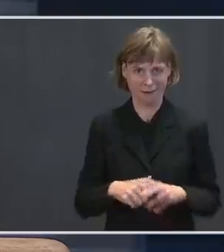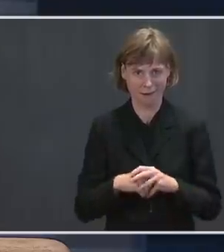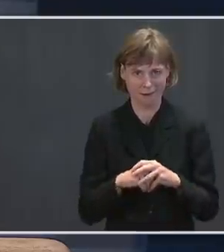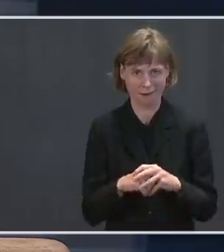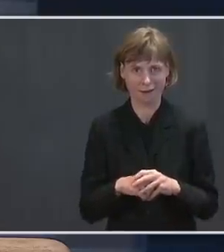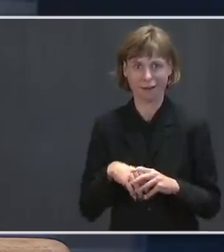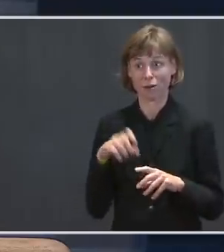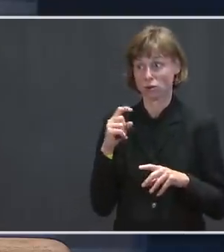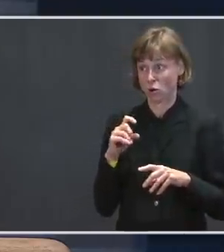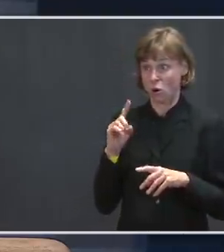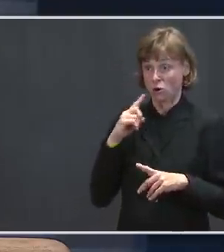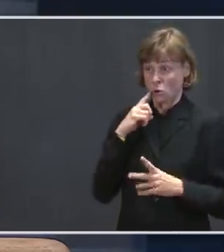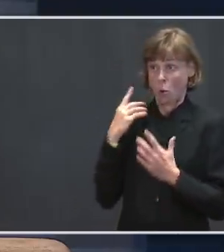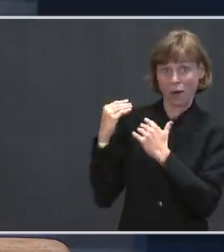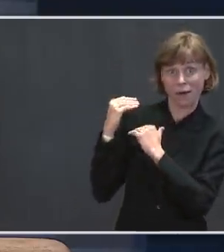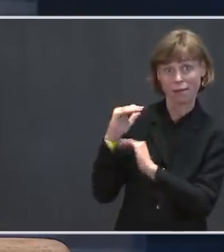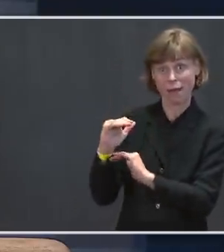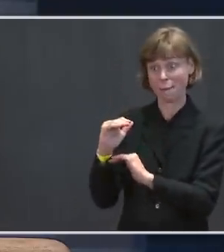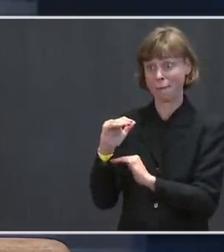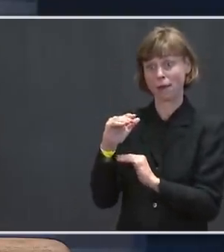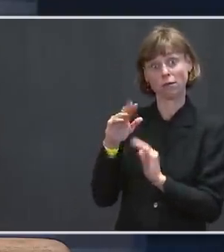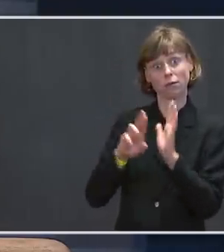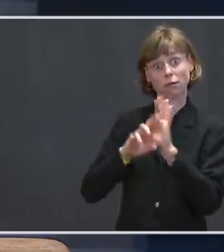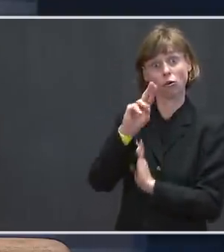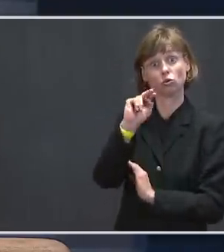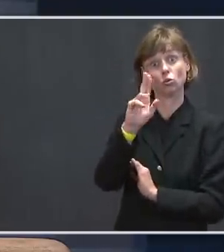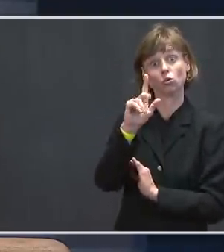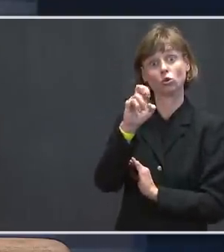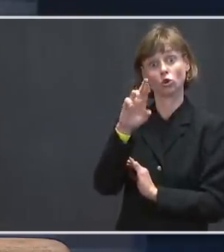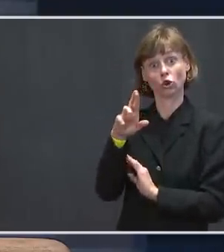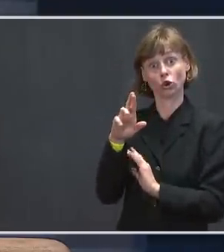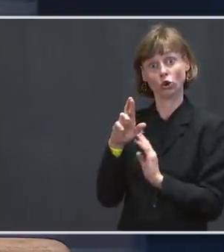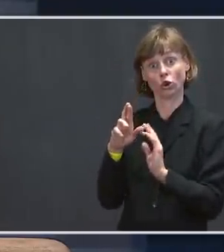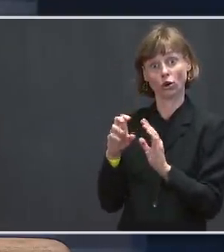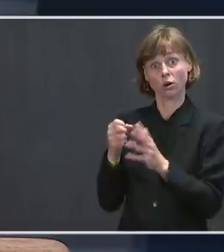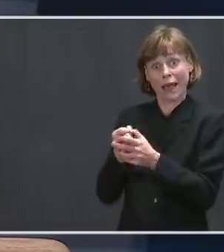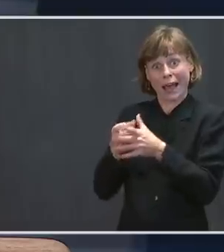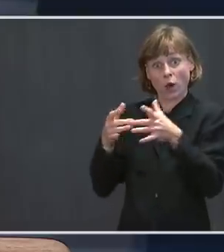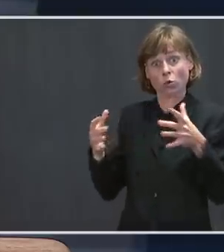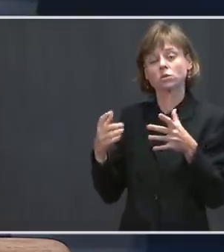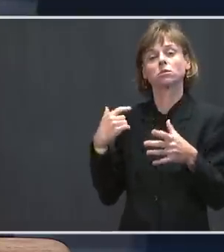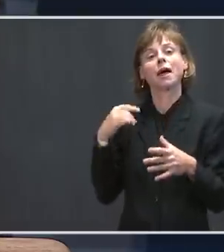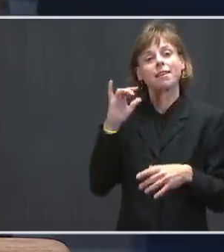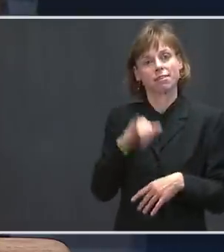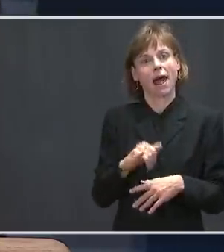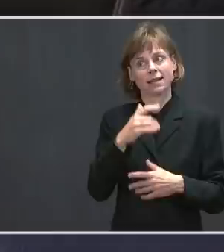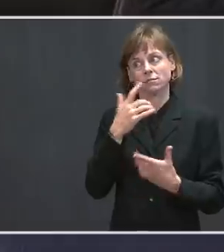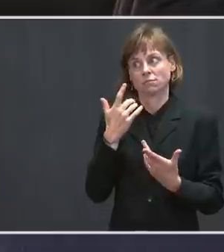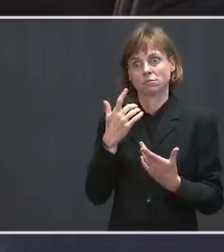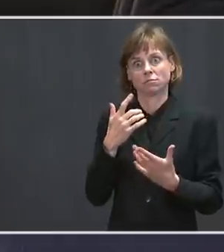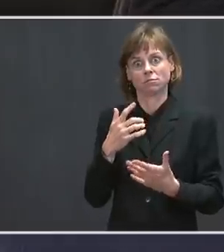on nuclear proliferation is in fact very much in America's national security interests. The Press: If I could follow up with another top line issue,